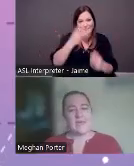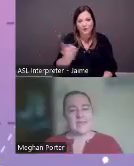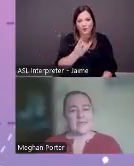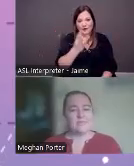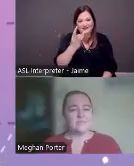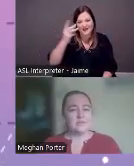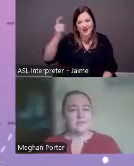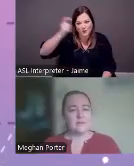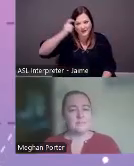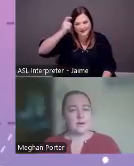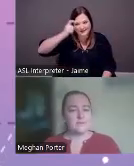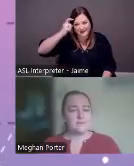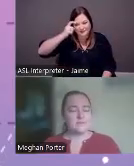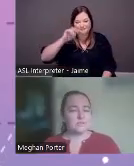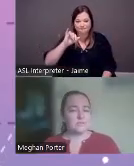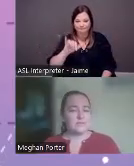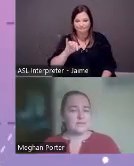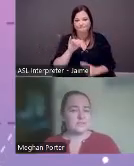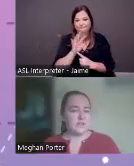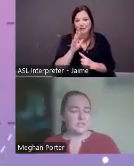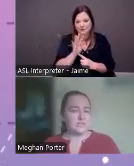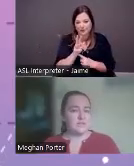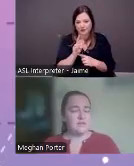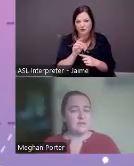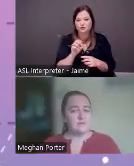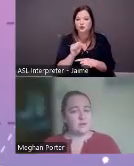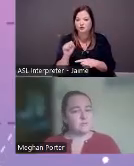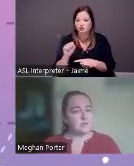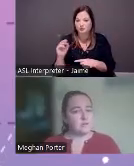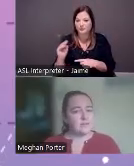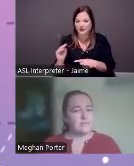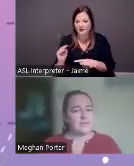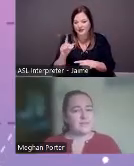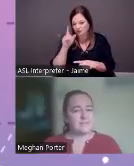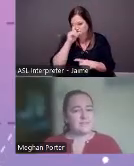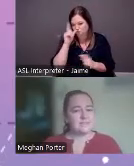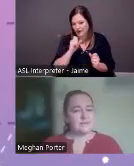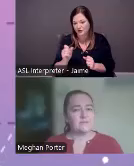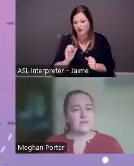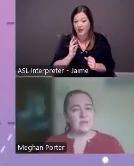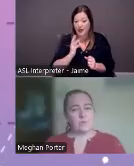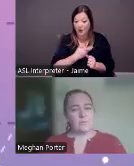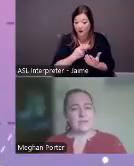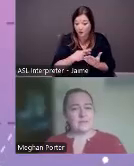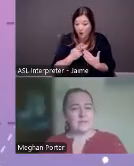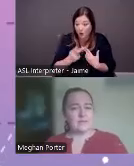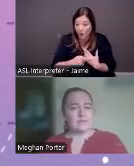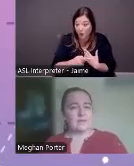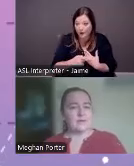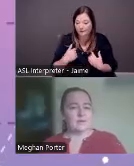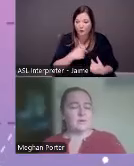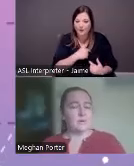And those are a popular social media strategy. For our program, they consist of weekly quotes